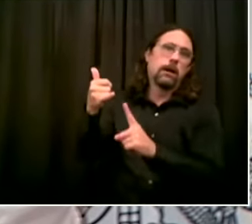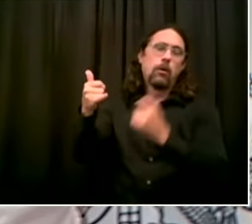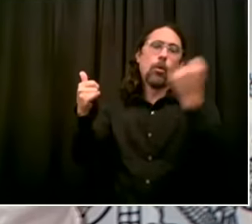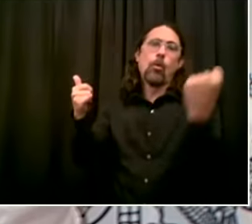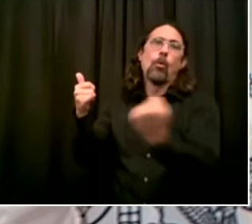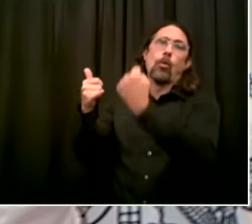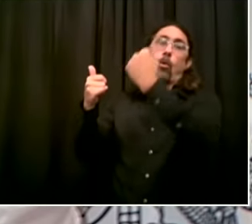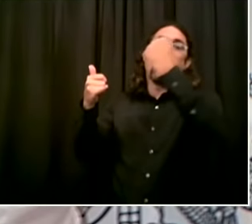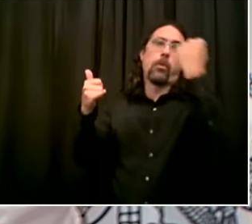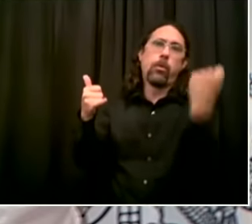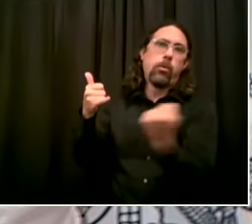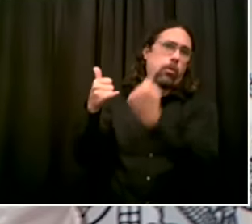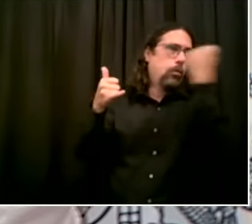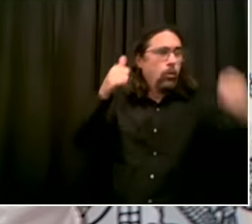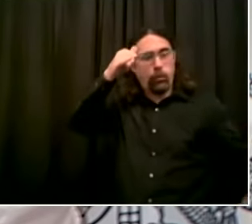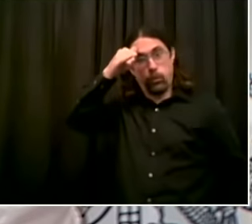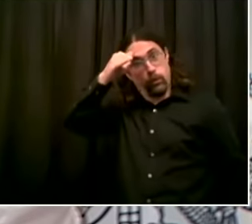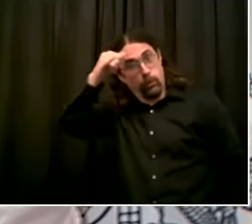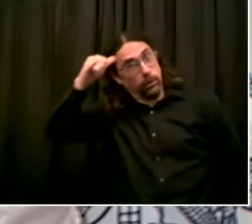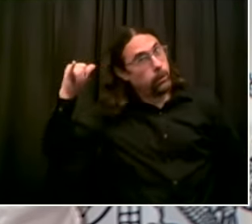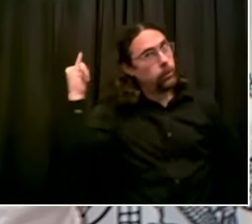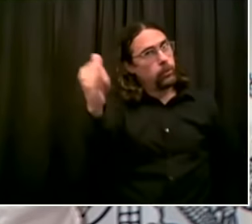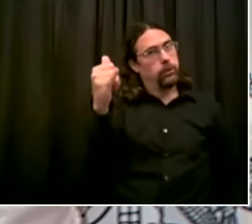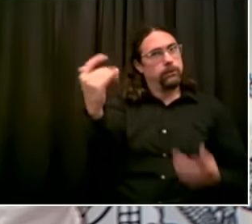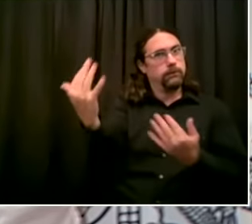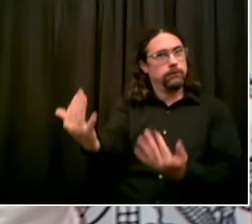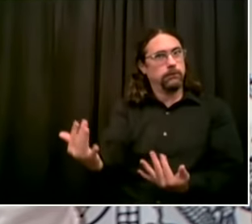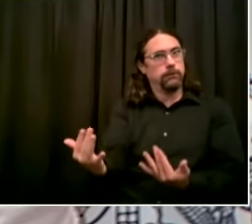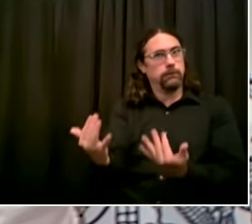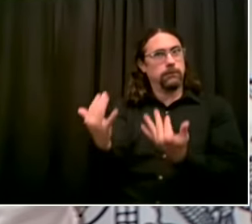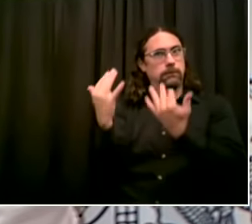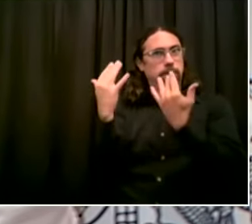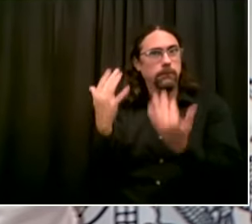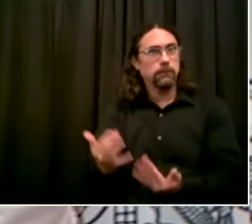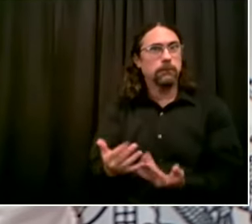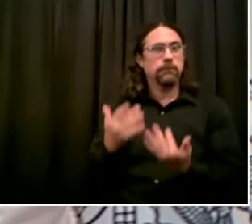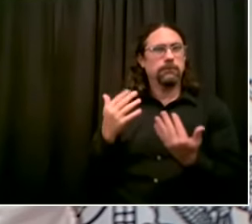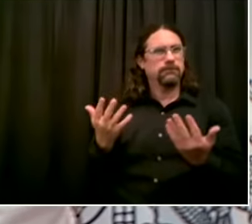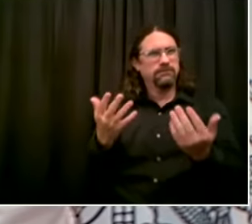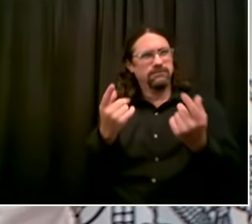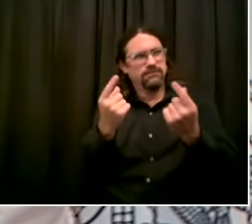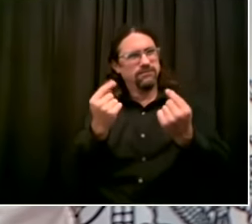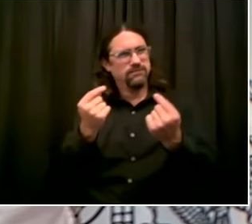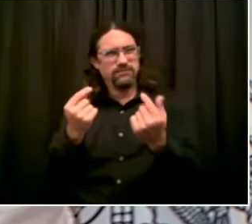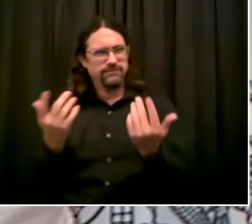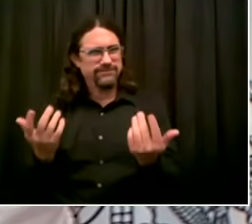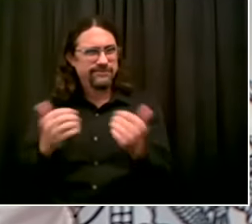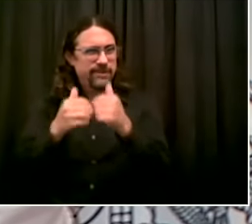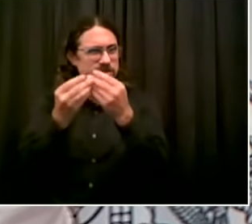OVER THE CITY. SO, I FEEL LIKE WE REACHED L AL PARTS OF THE JEWISH